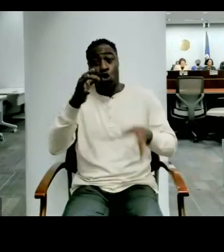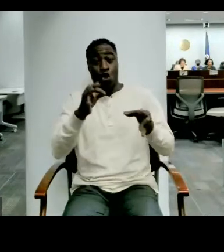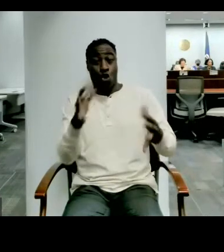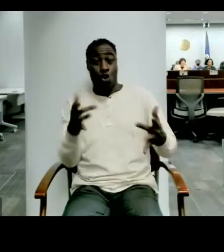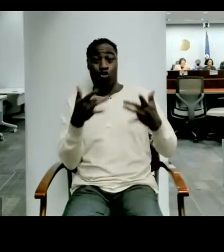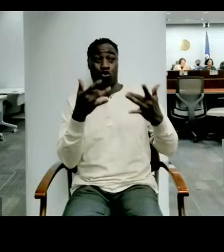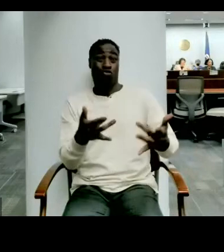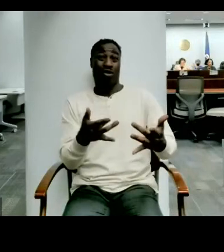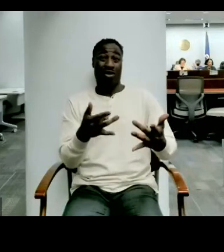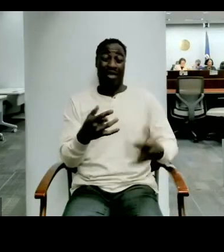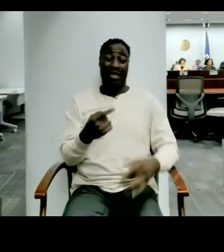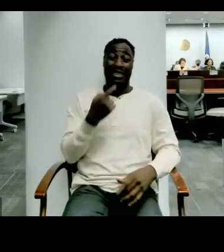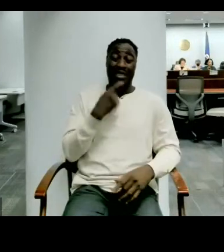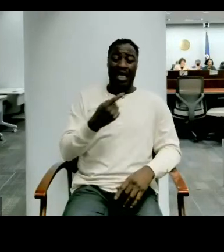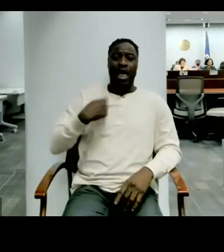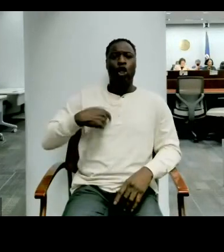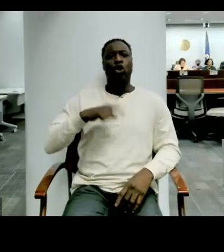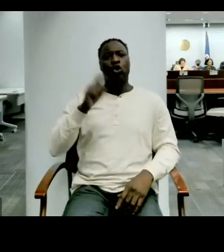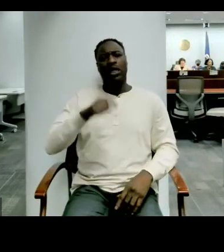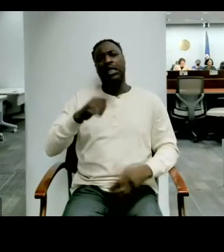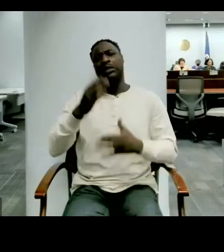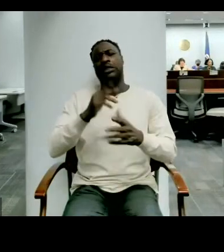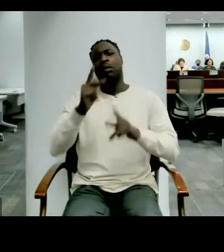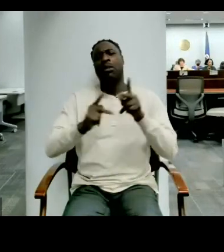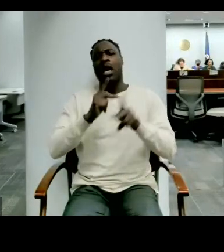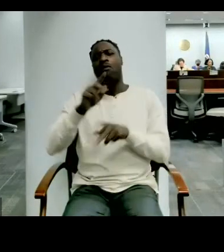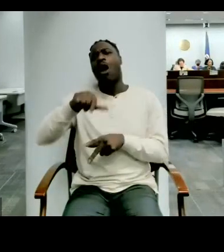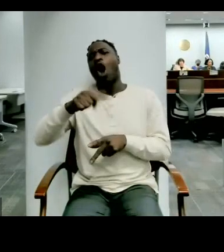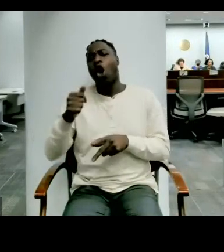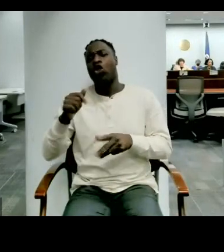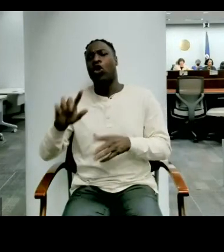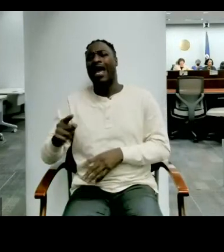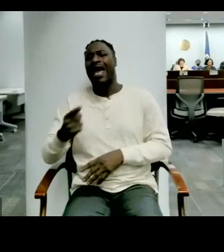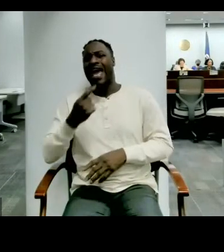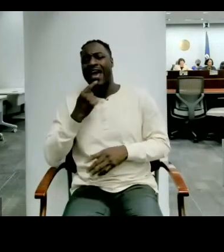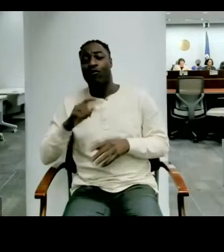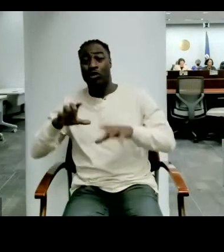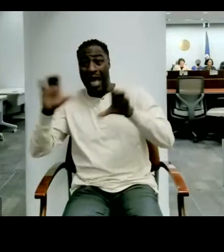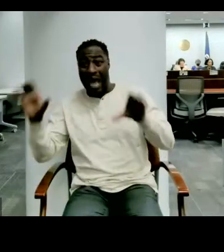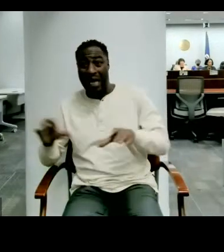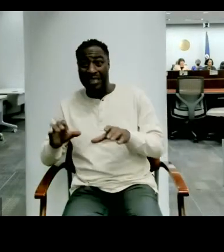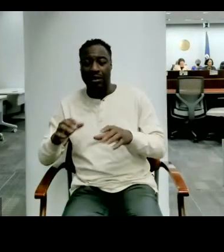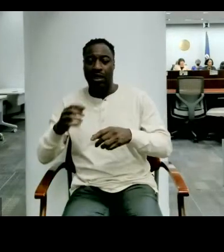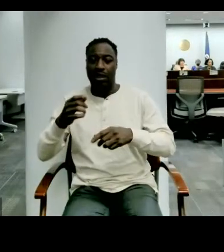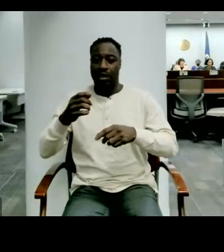need some ultimate adverse action rather than just challenging the denial of an accommodation?